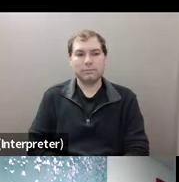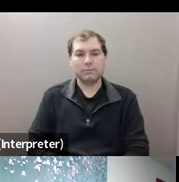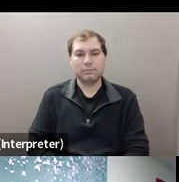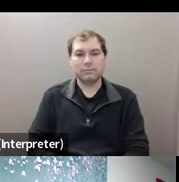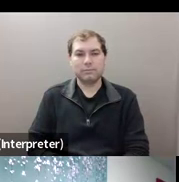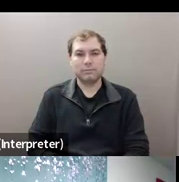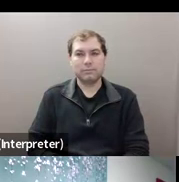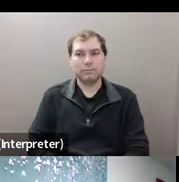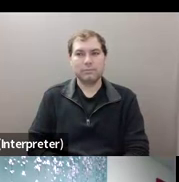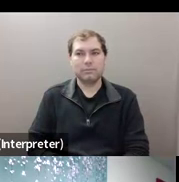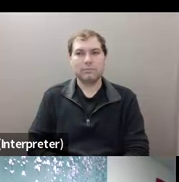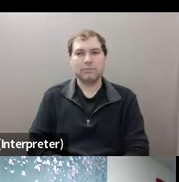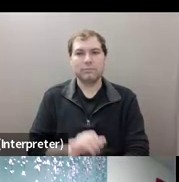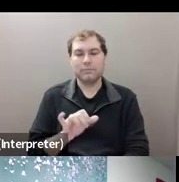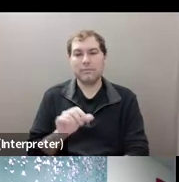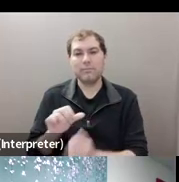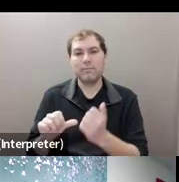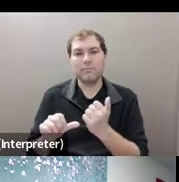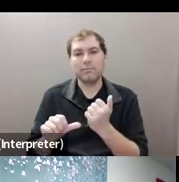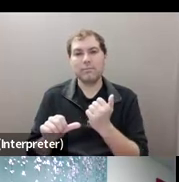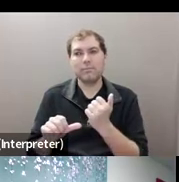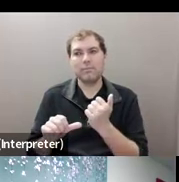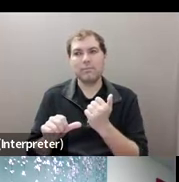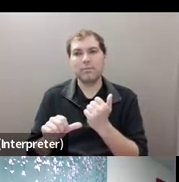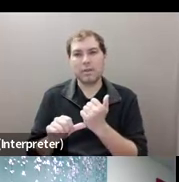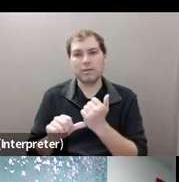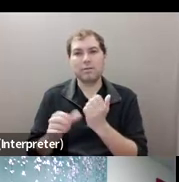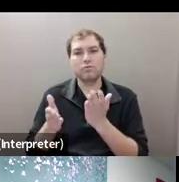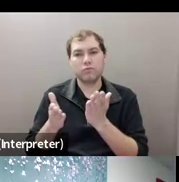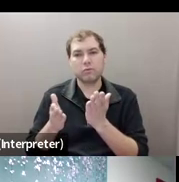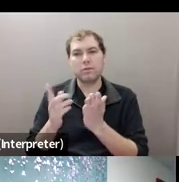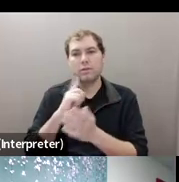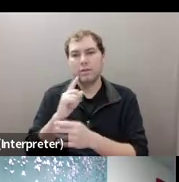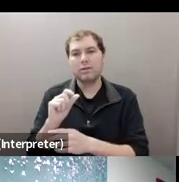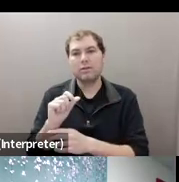17036717673: service that that acil can provide. And of course.